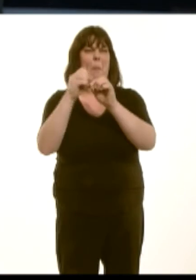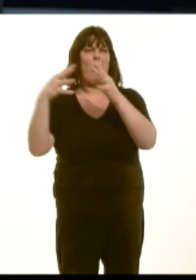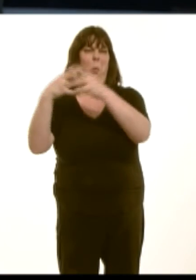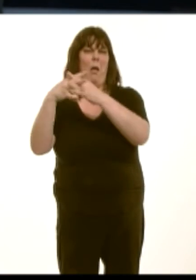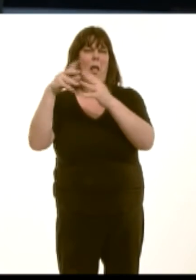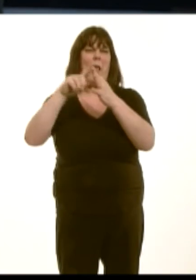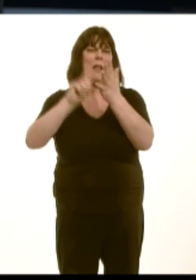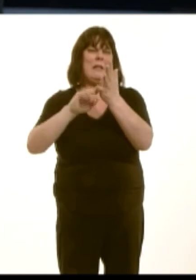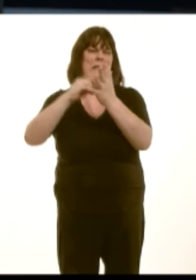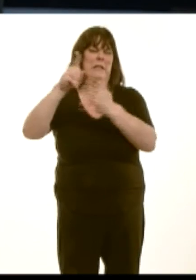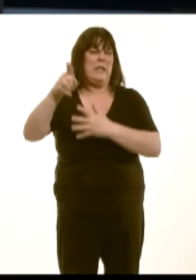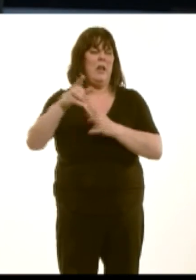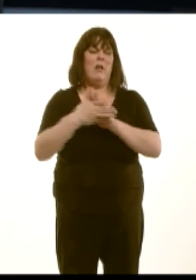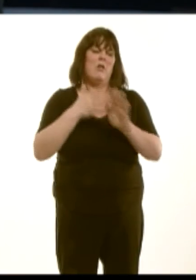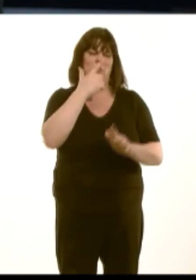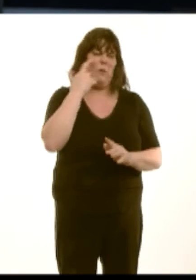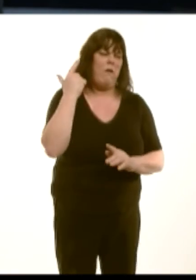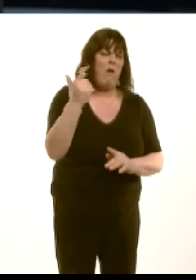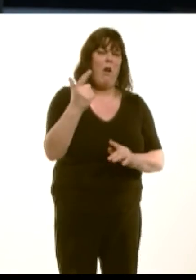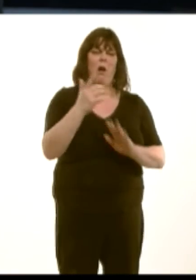end to their ability to access primary care.